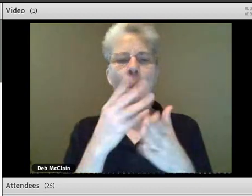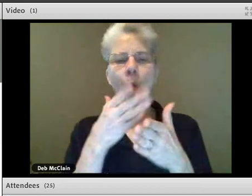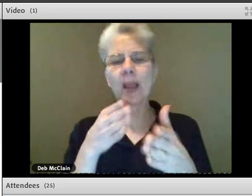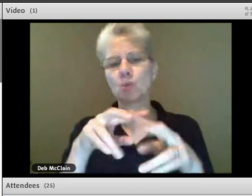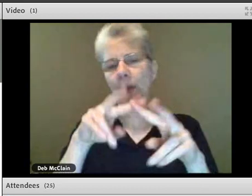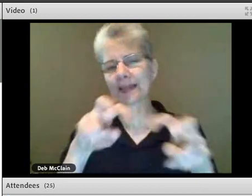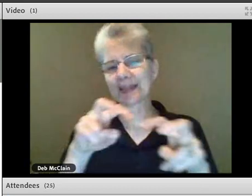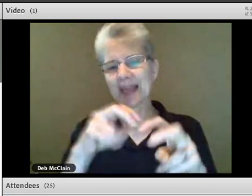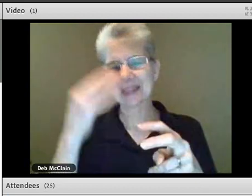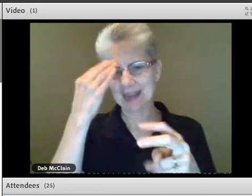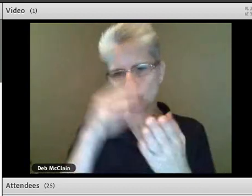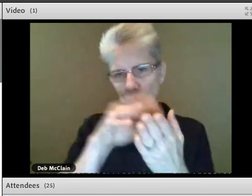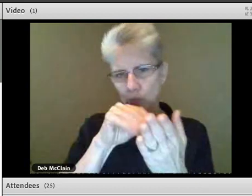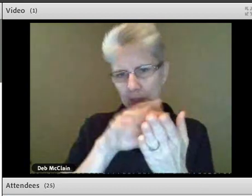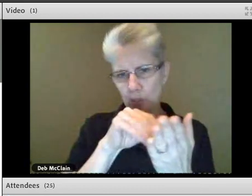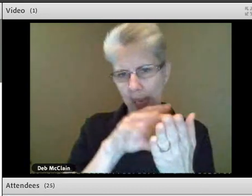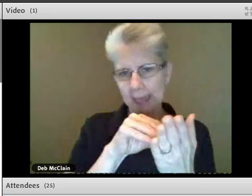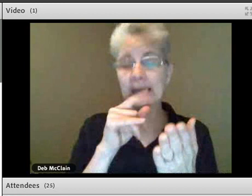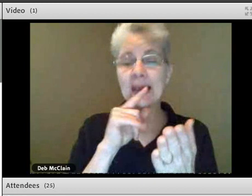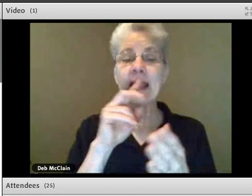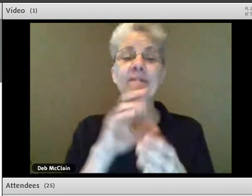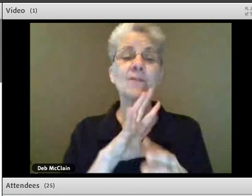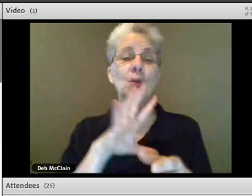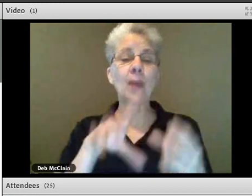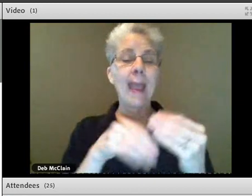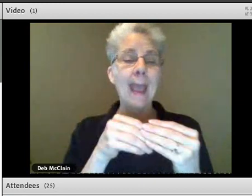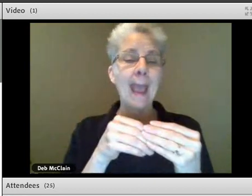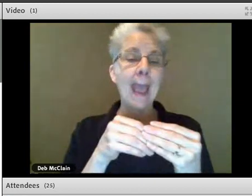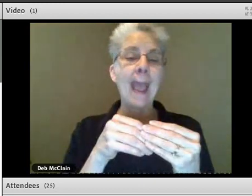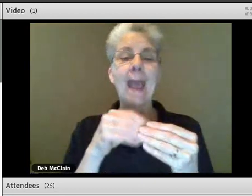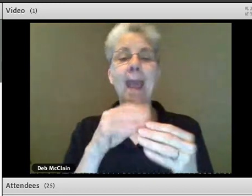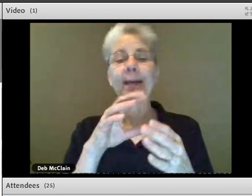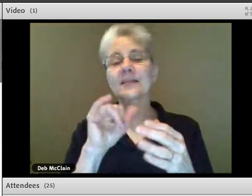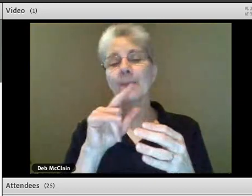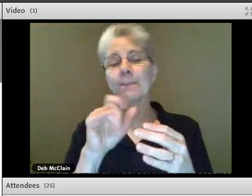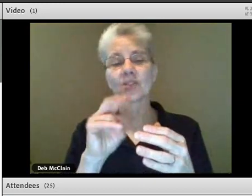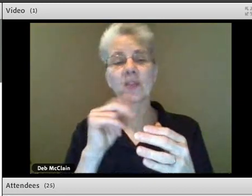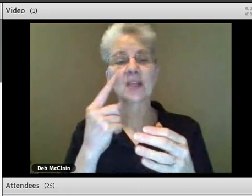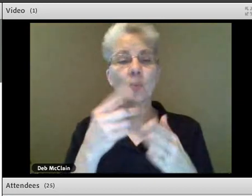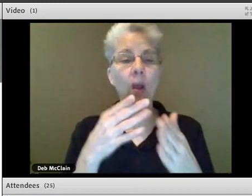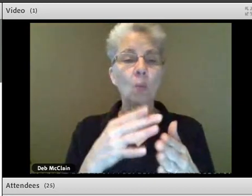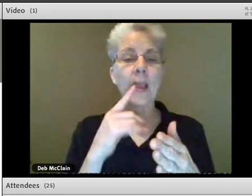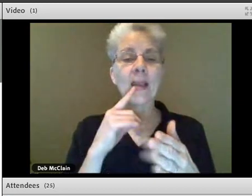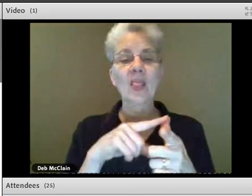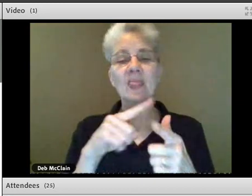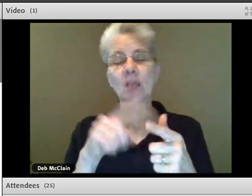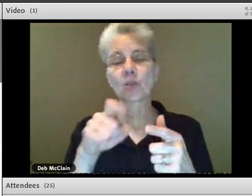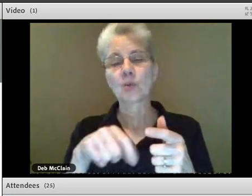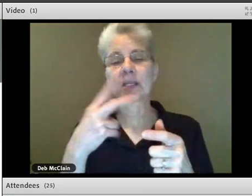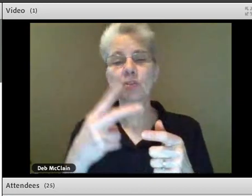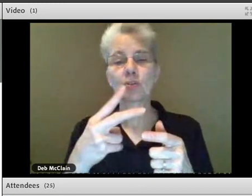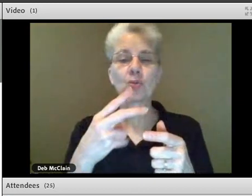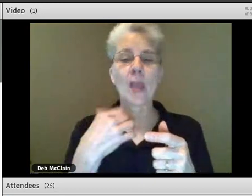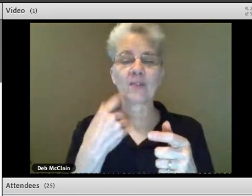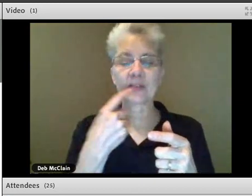so if you had time, submissions or documents is one way, which then means you need to have someone that sits there and reads and views